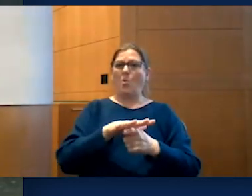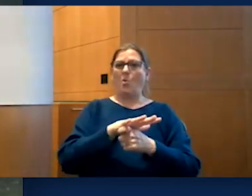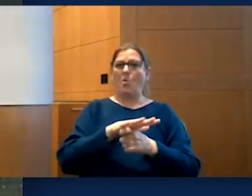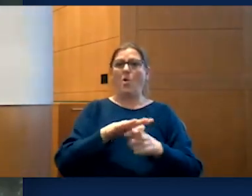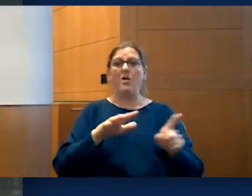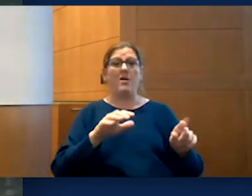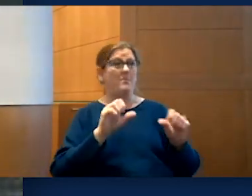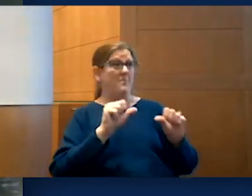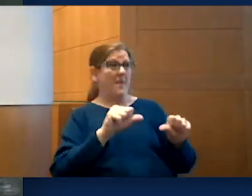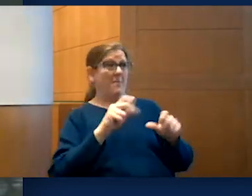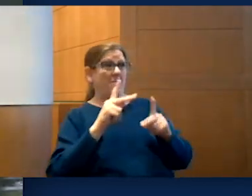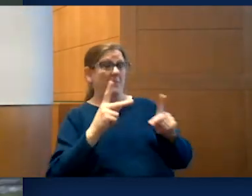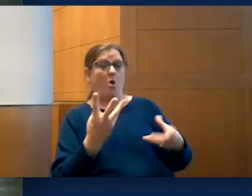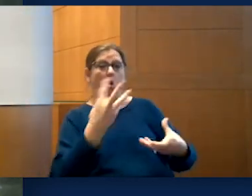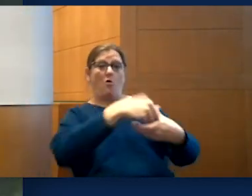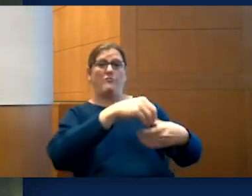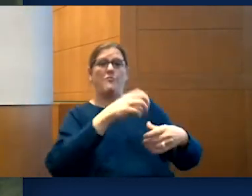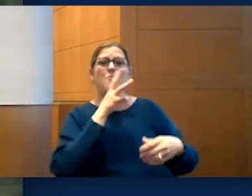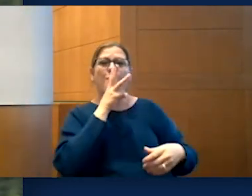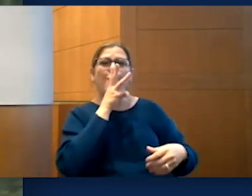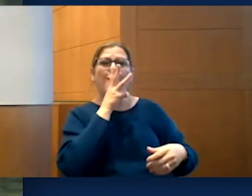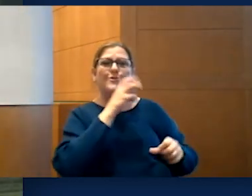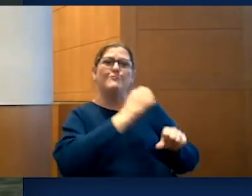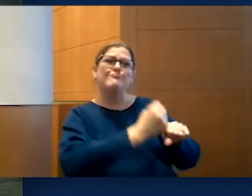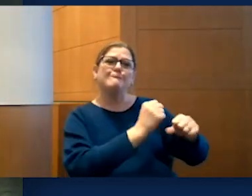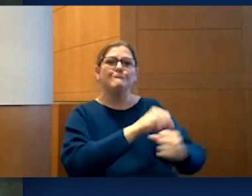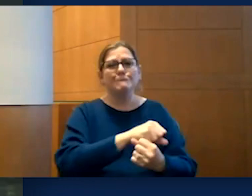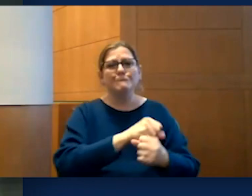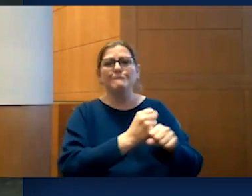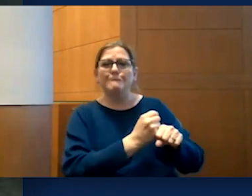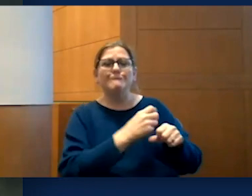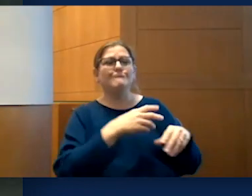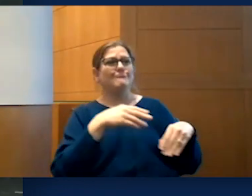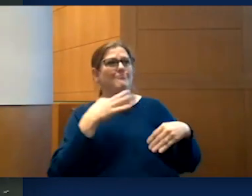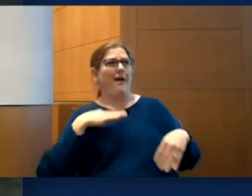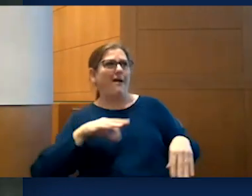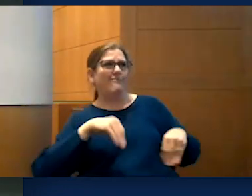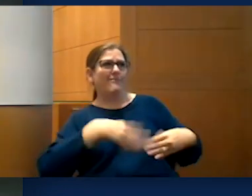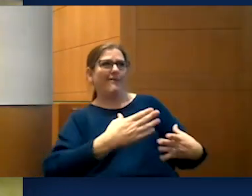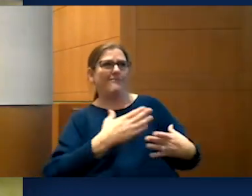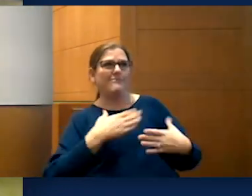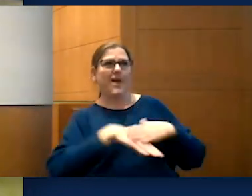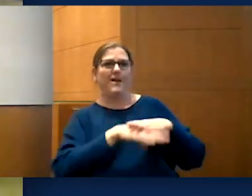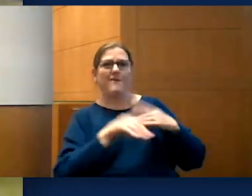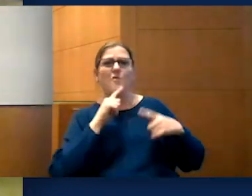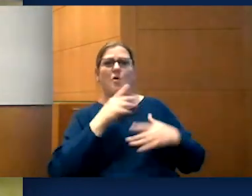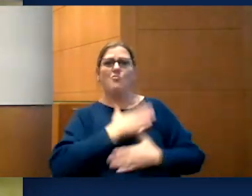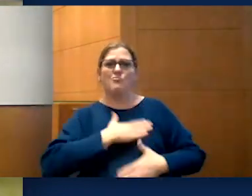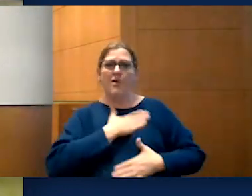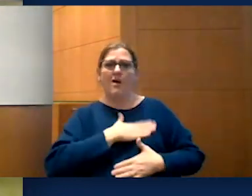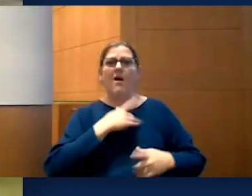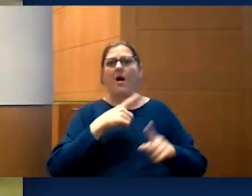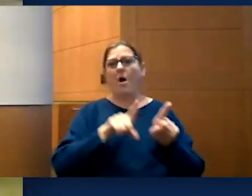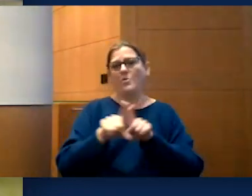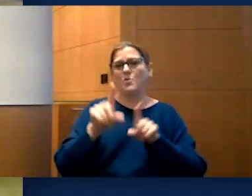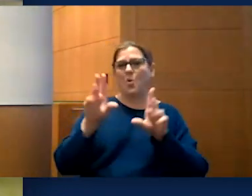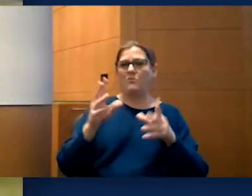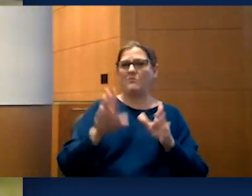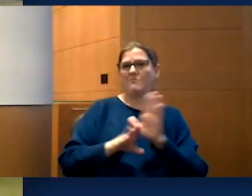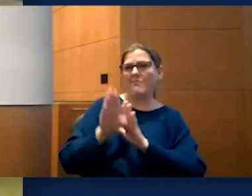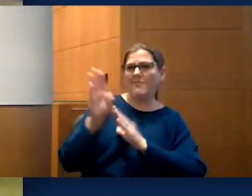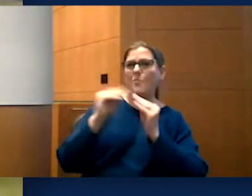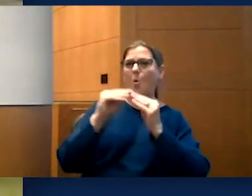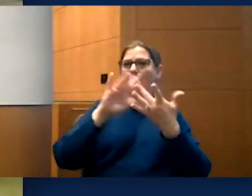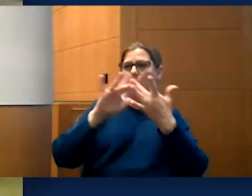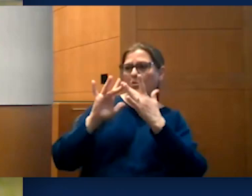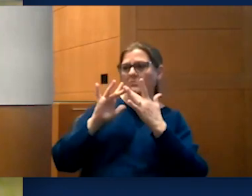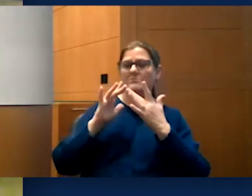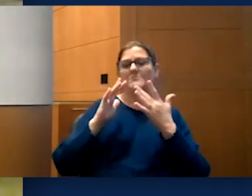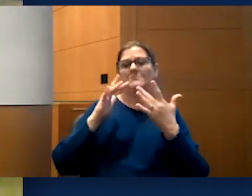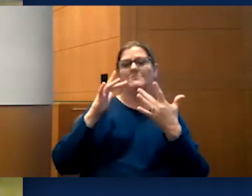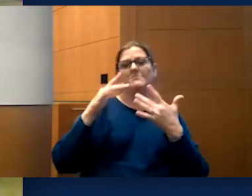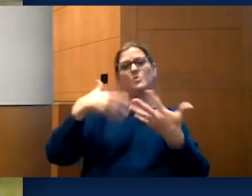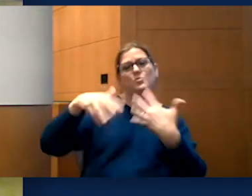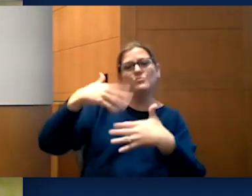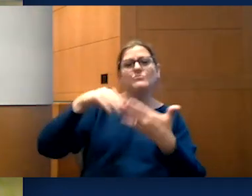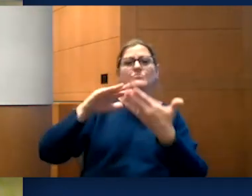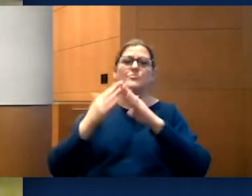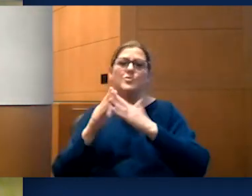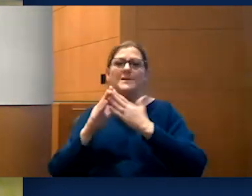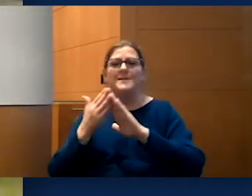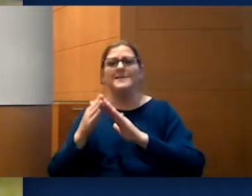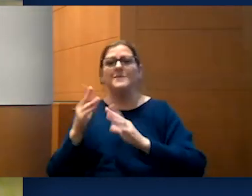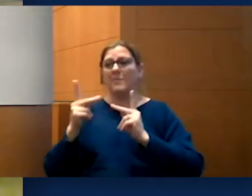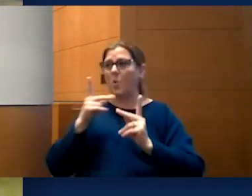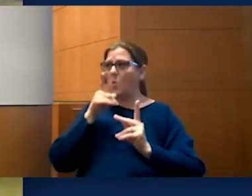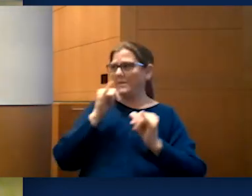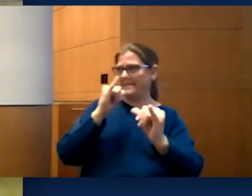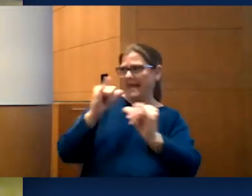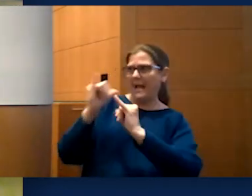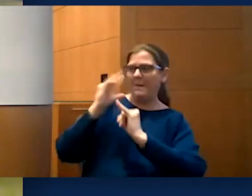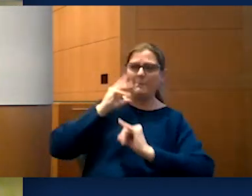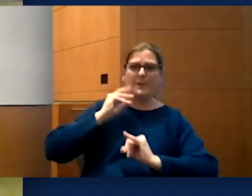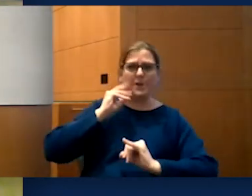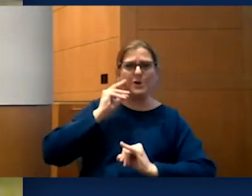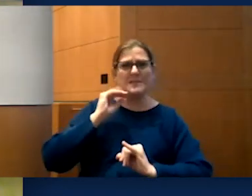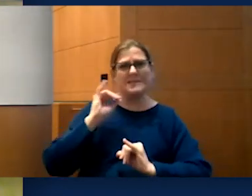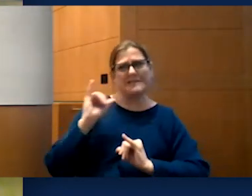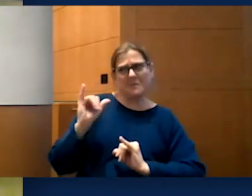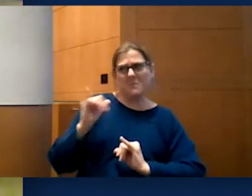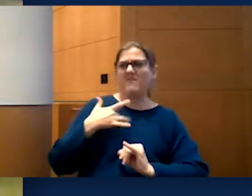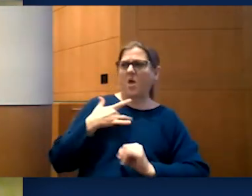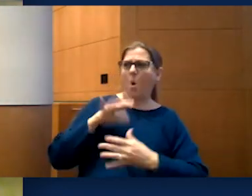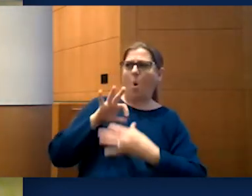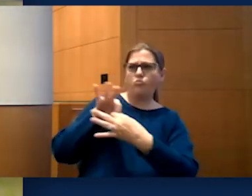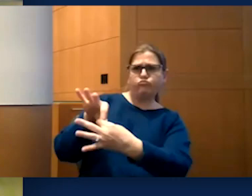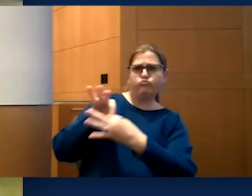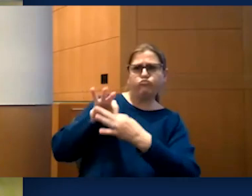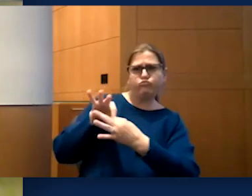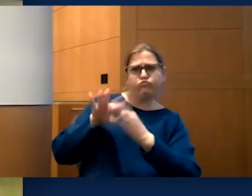Getting out on the water is such a great time. Being able to access it for a great opportunity but also being with the community and being able to meet others like them and really bond and build that community over time.